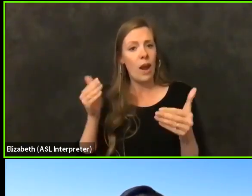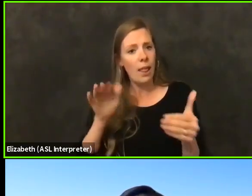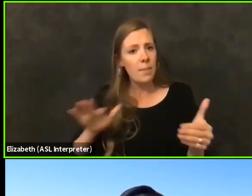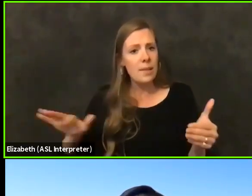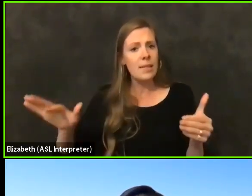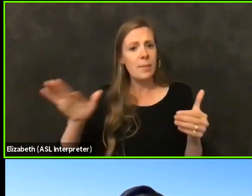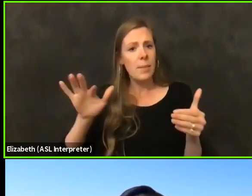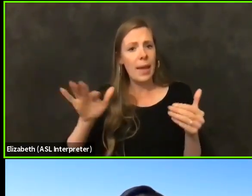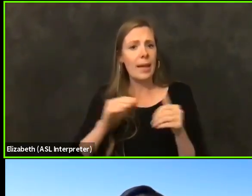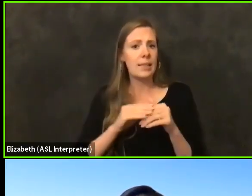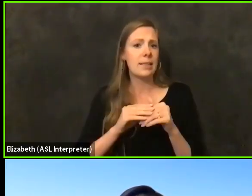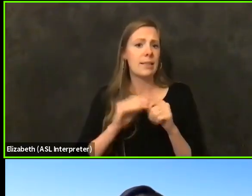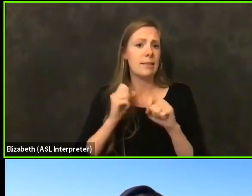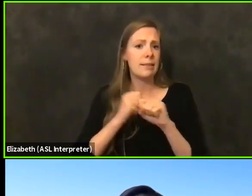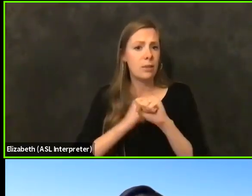The infrastructure we've provided, the